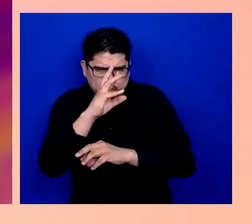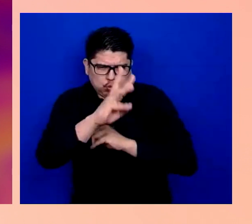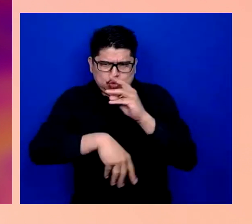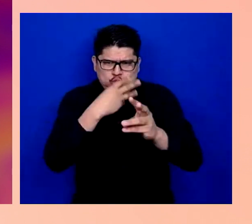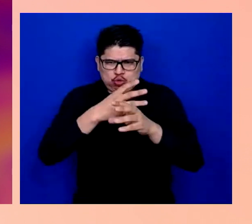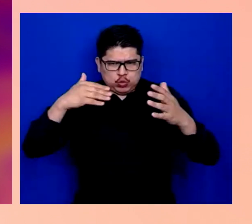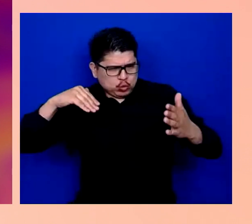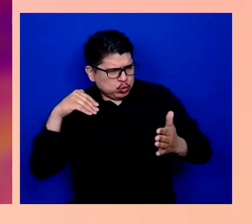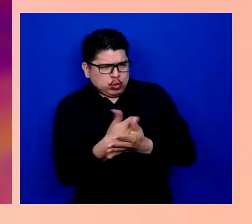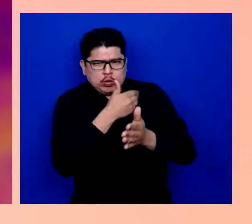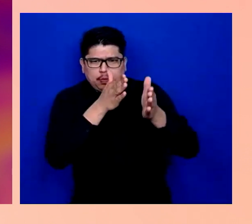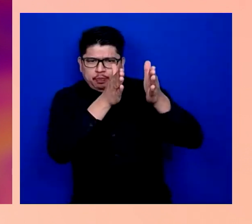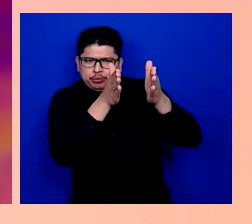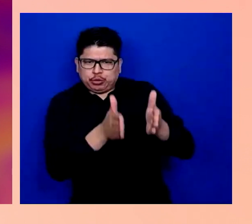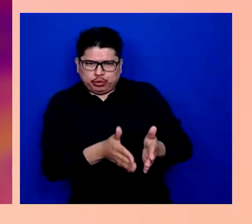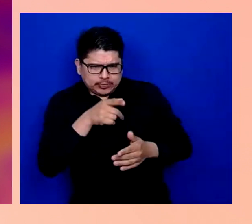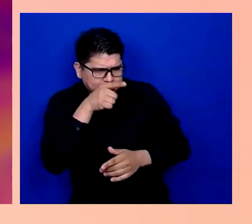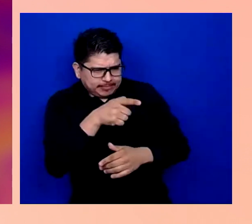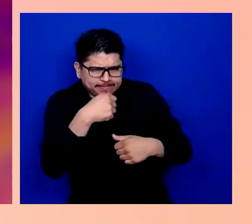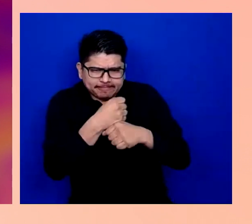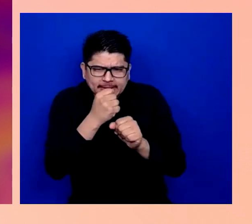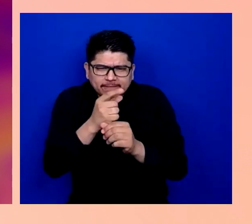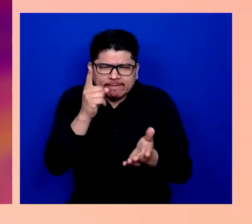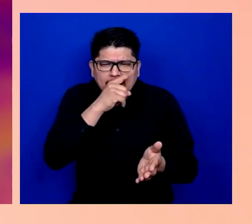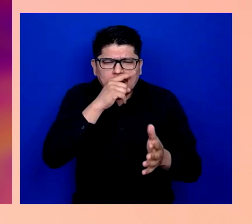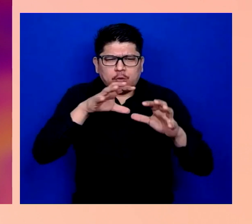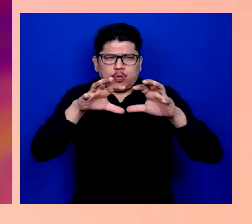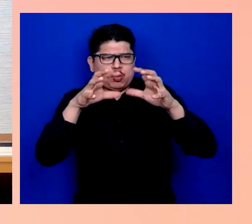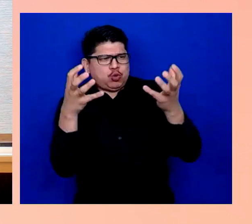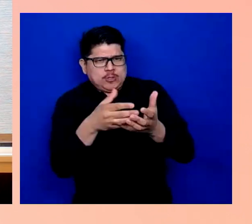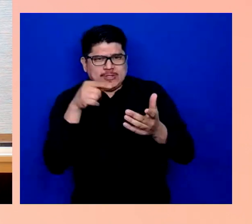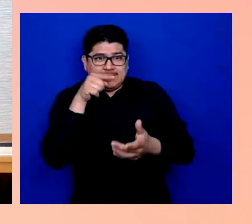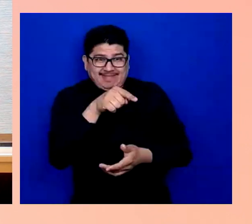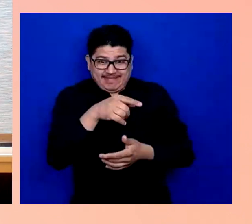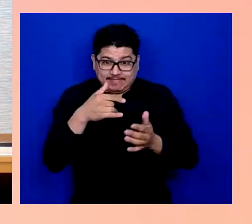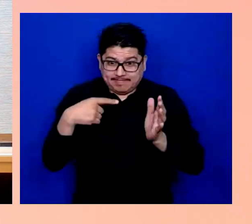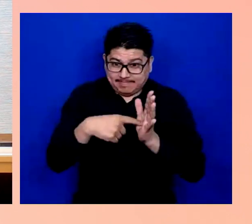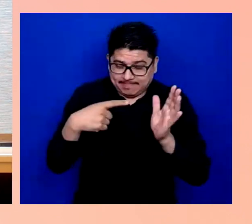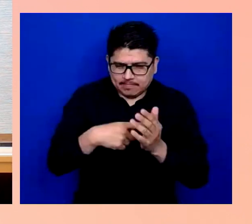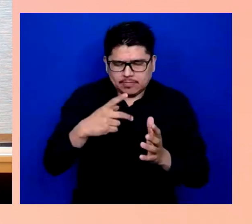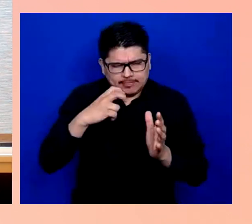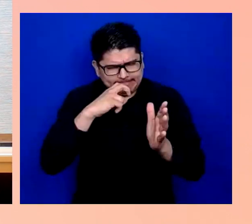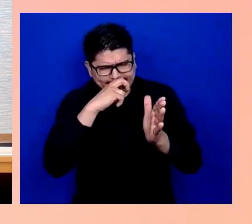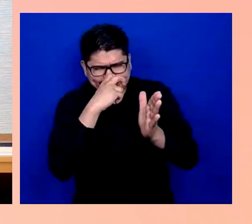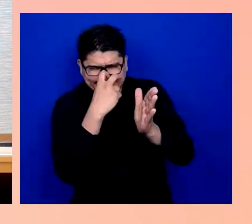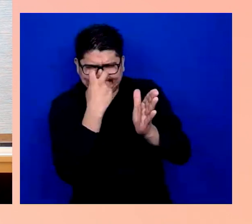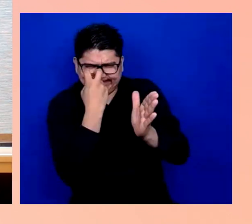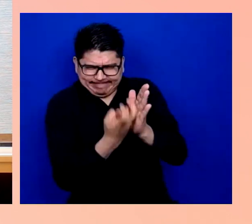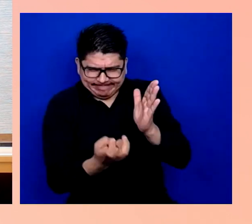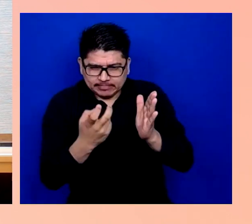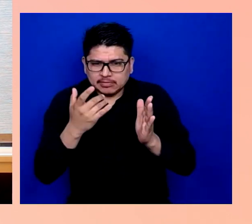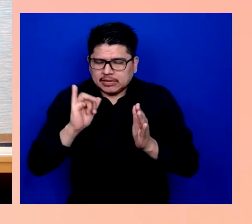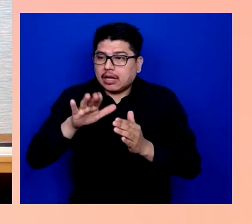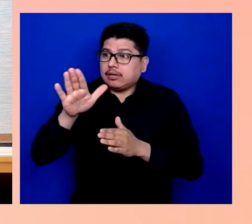a fictional world that's really immersive, that's your basic motivation. But you may want to realize that